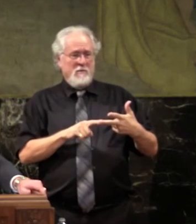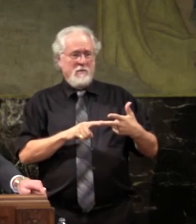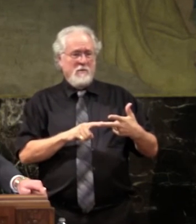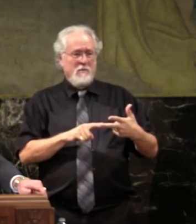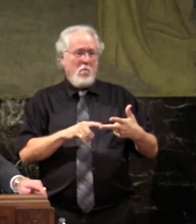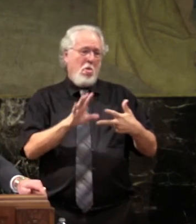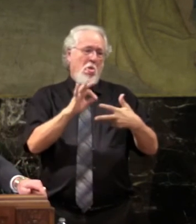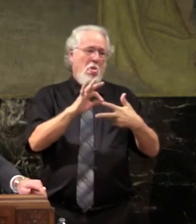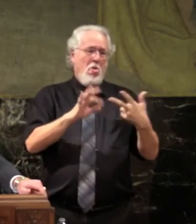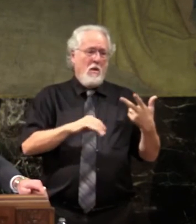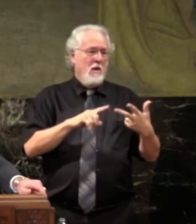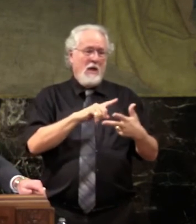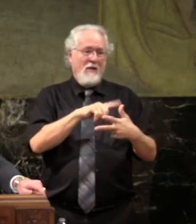would have to ask the folks who were